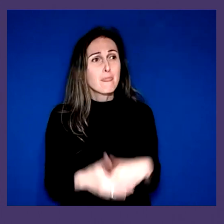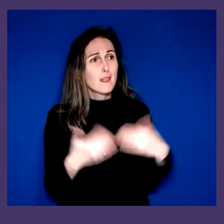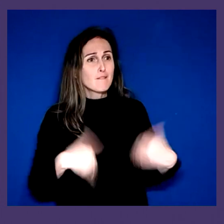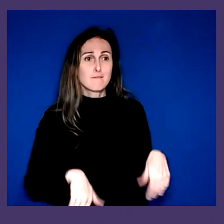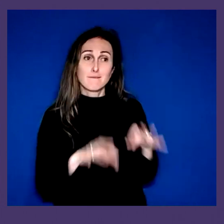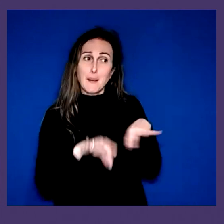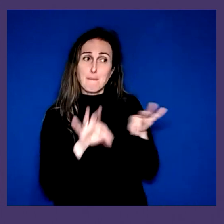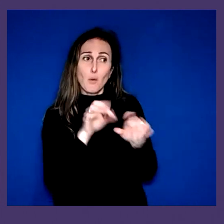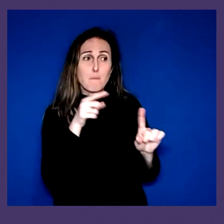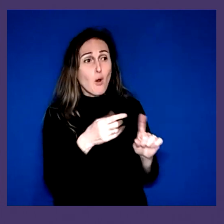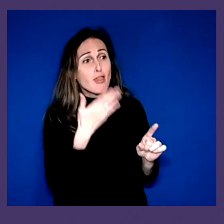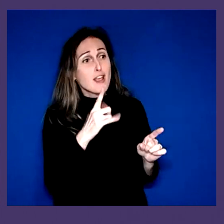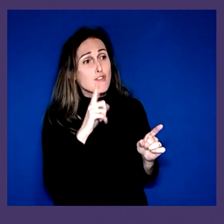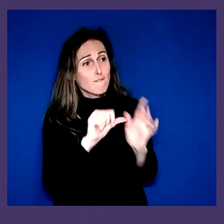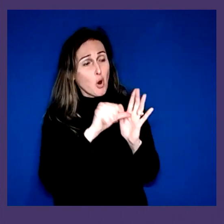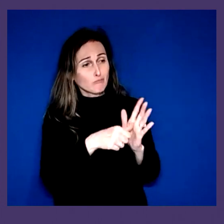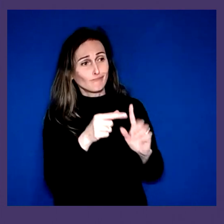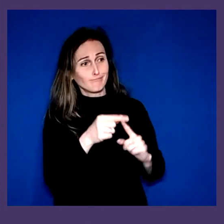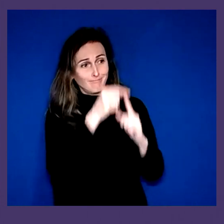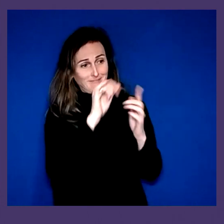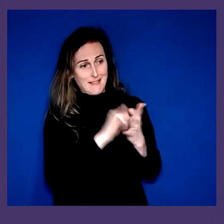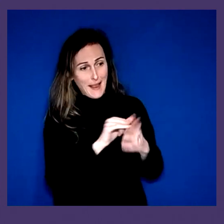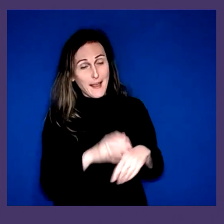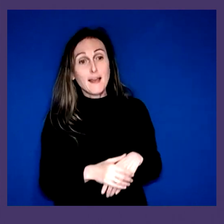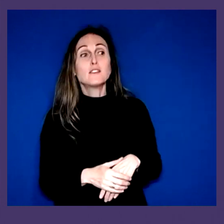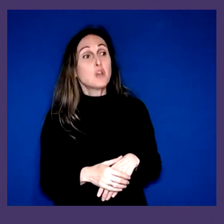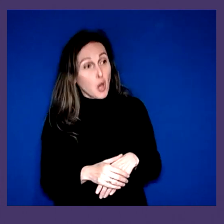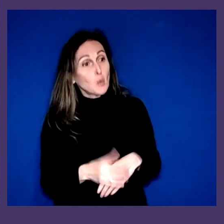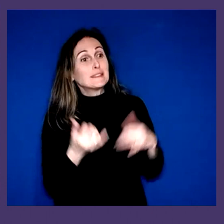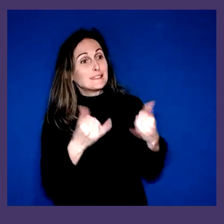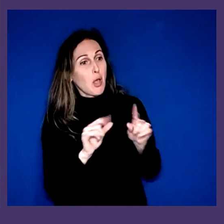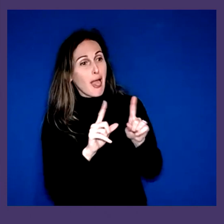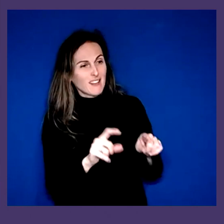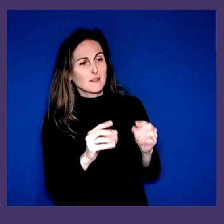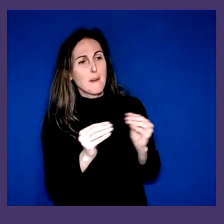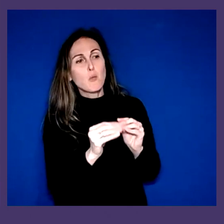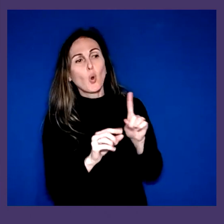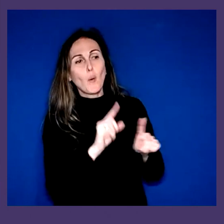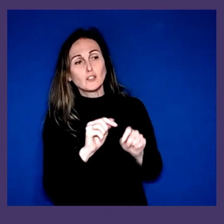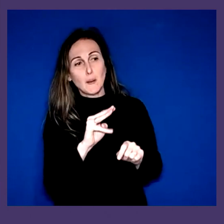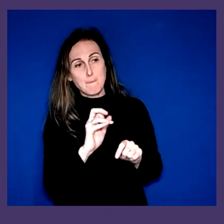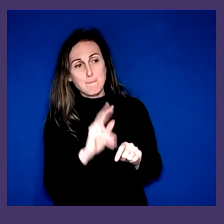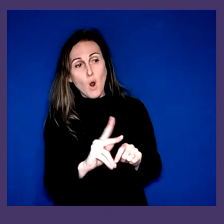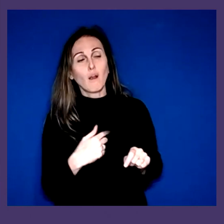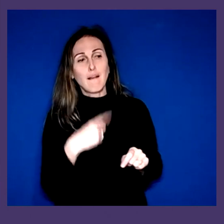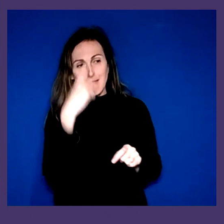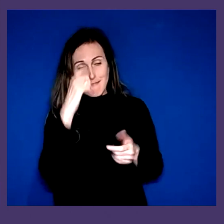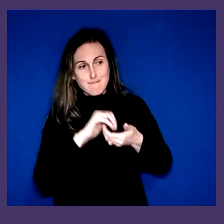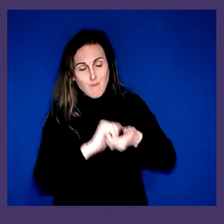Sticking with you for a minute, Mark, I know partnerships are really important to each of you, and they help you extend your reach,